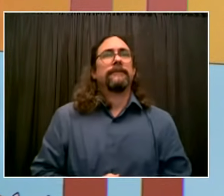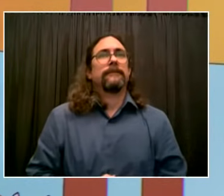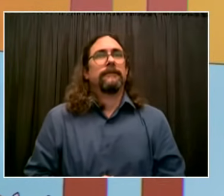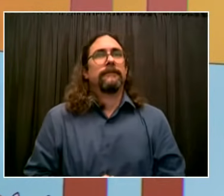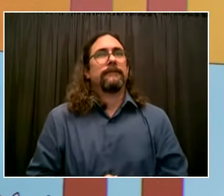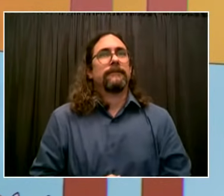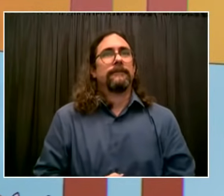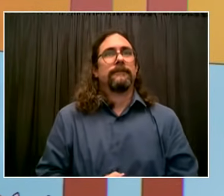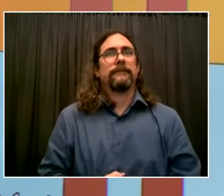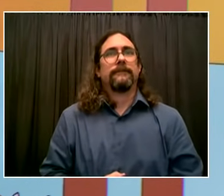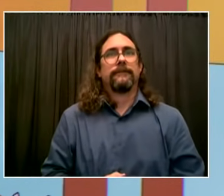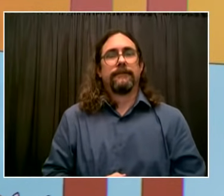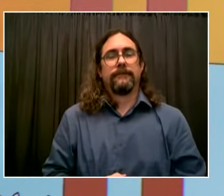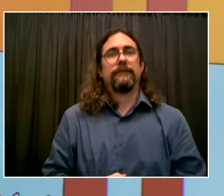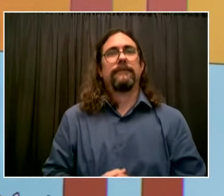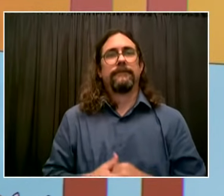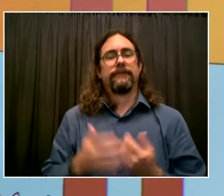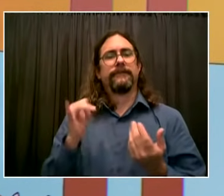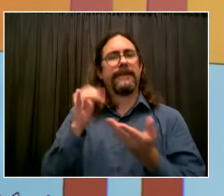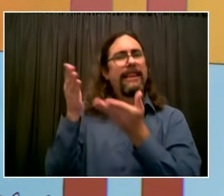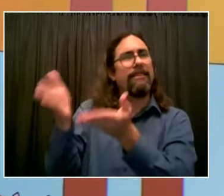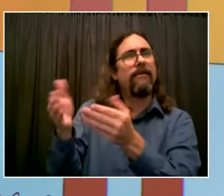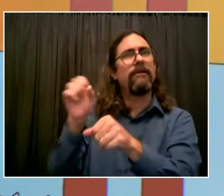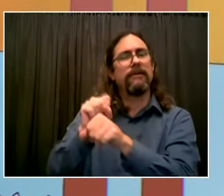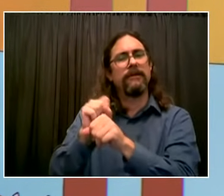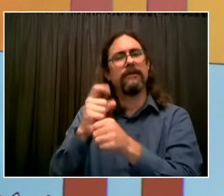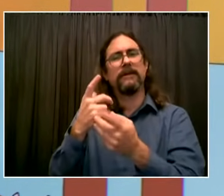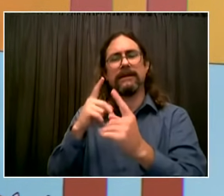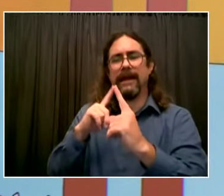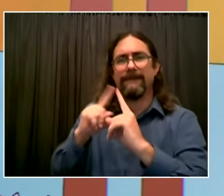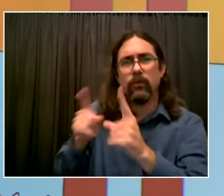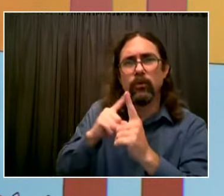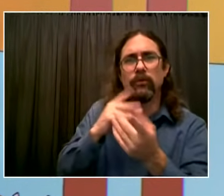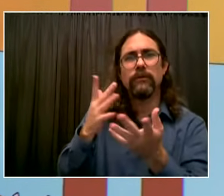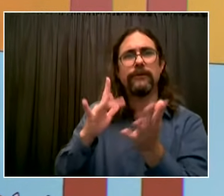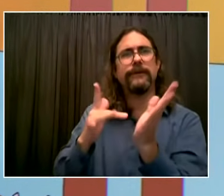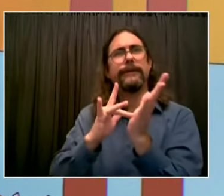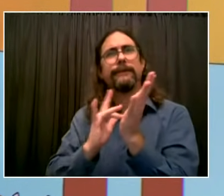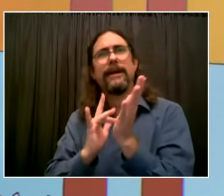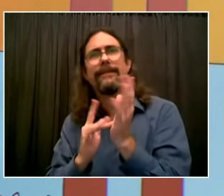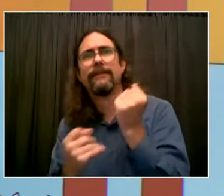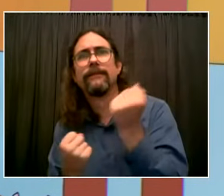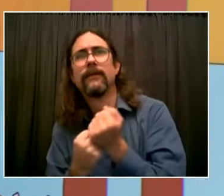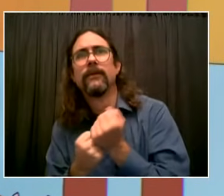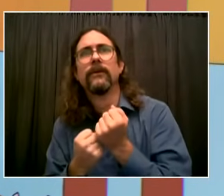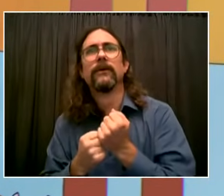INTAKE MEDICAL AND AGAIN SOMEONE WHO DID NOT ABUSE SICK LEAVE, BUT DID THE